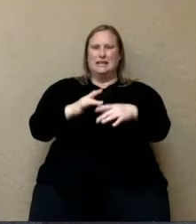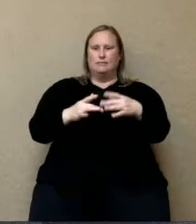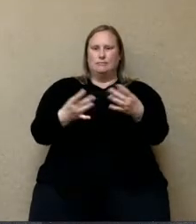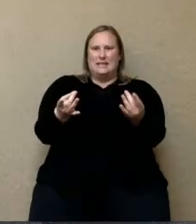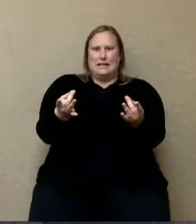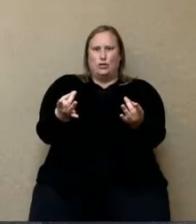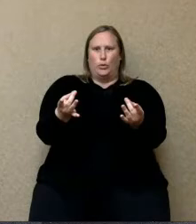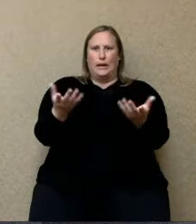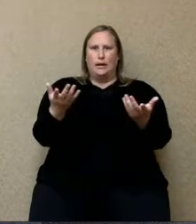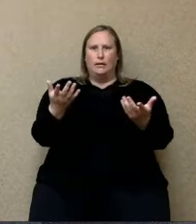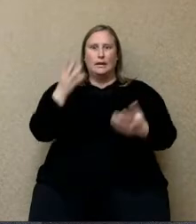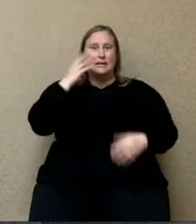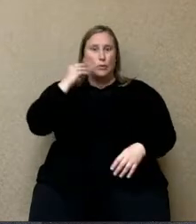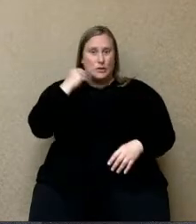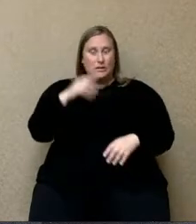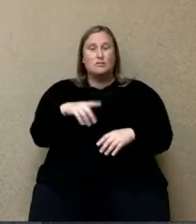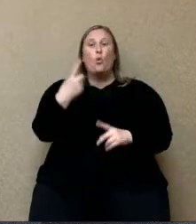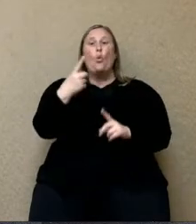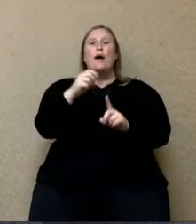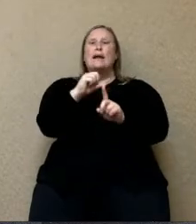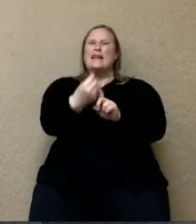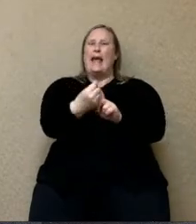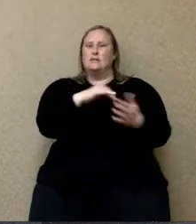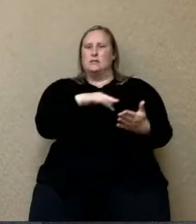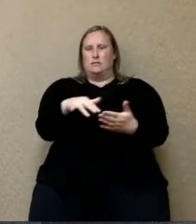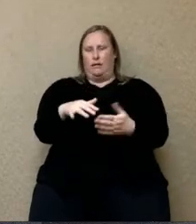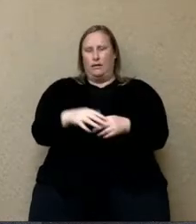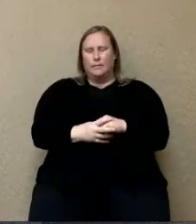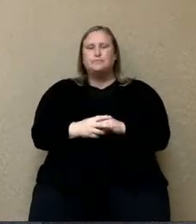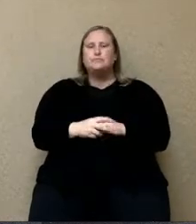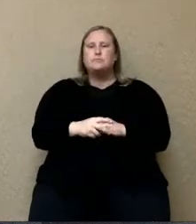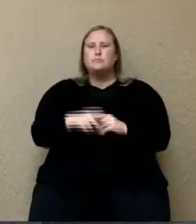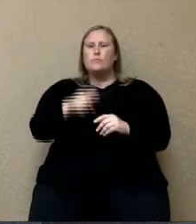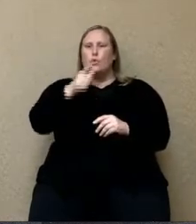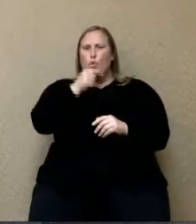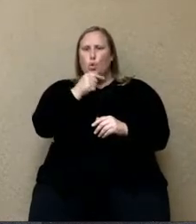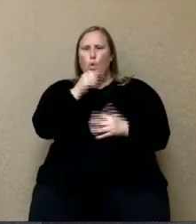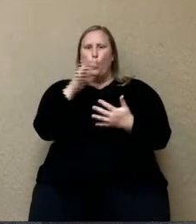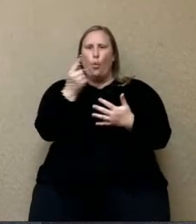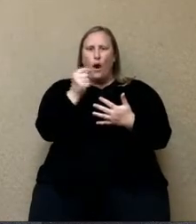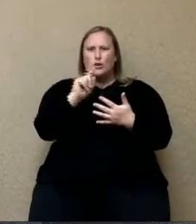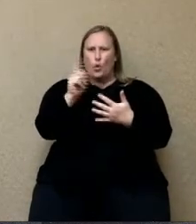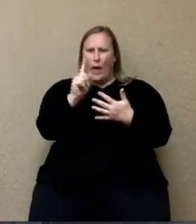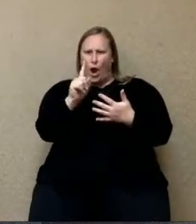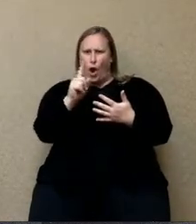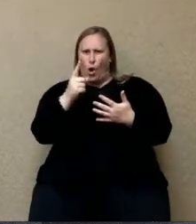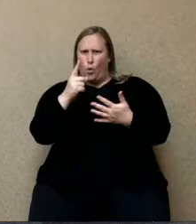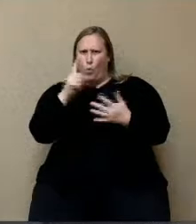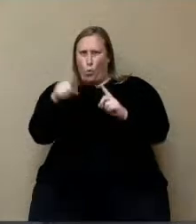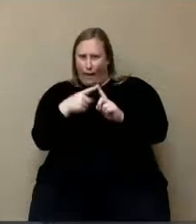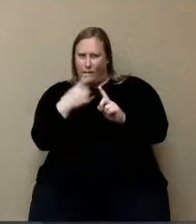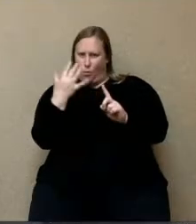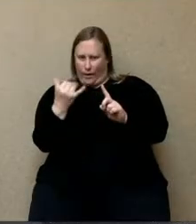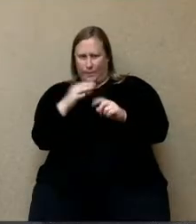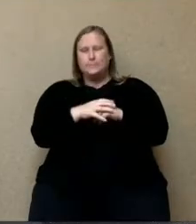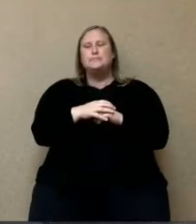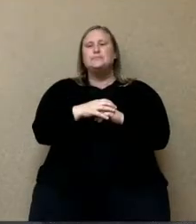So, the case study I want to talk about. I want to tell you who, what, where, when, and how this all came about.